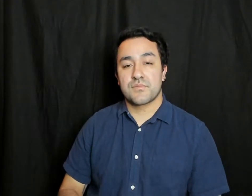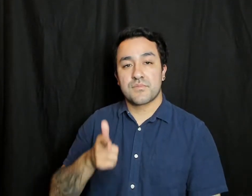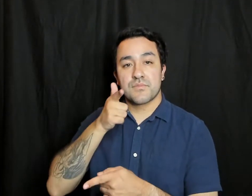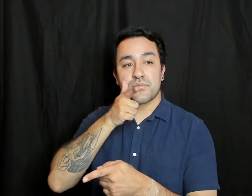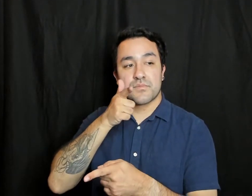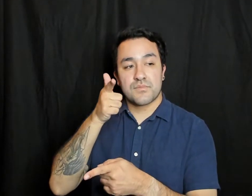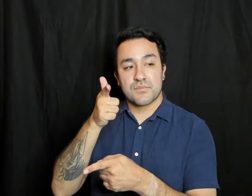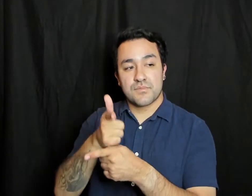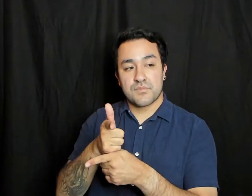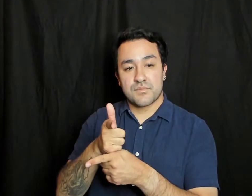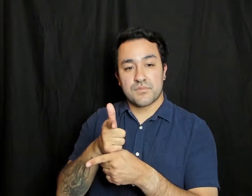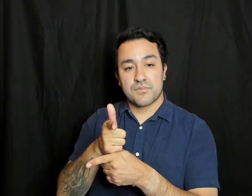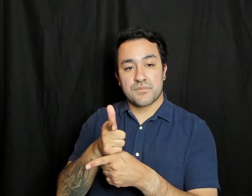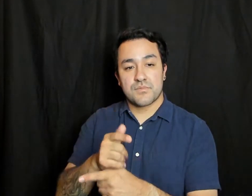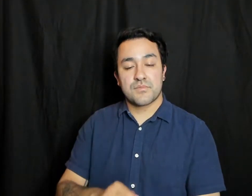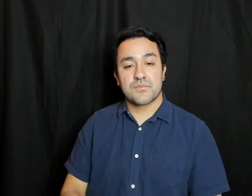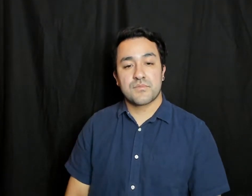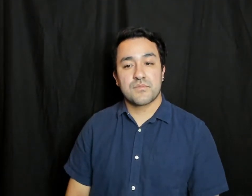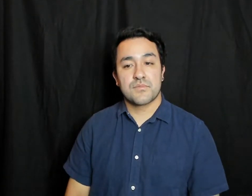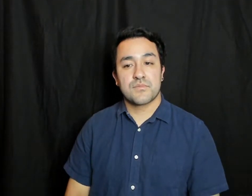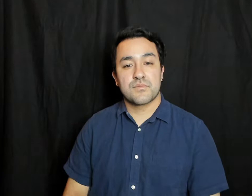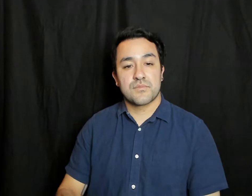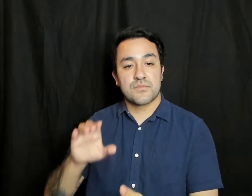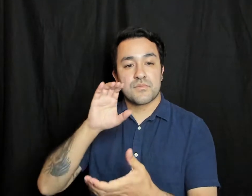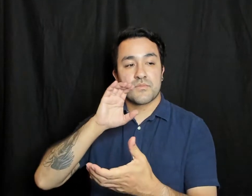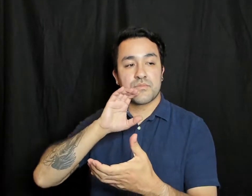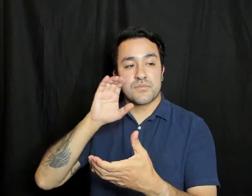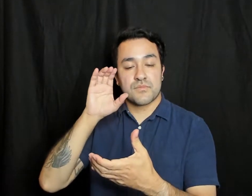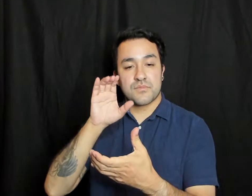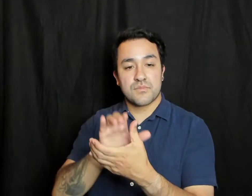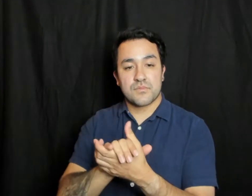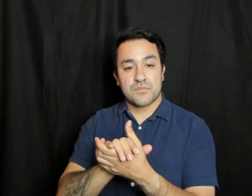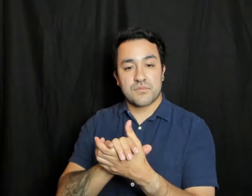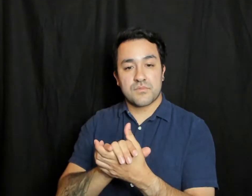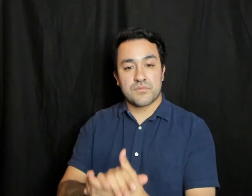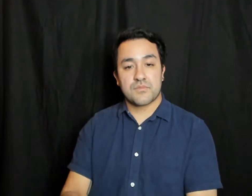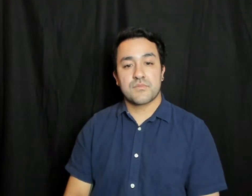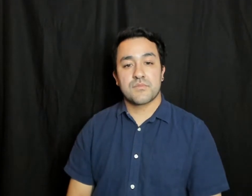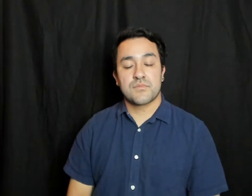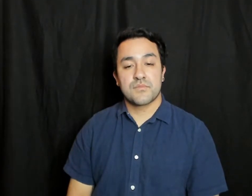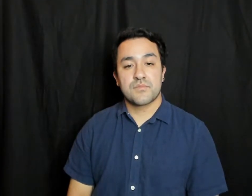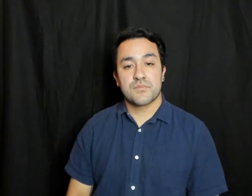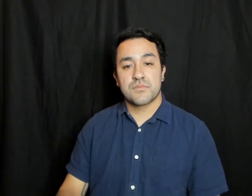SISTER WIFE